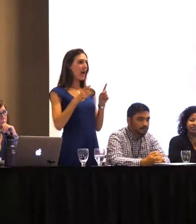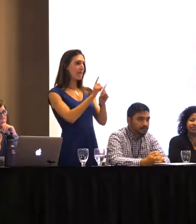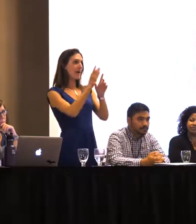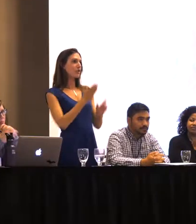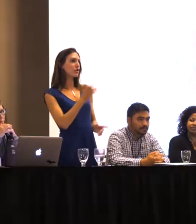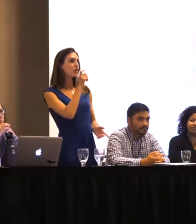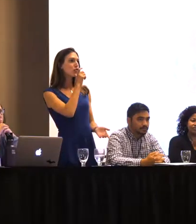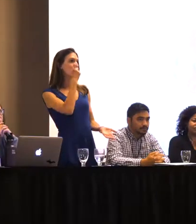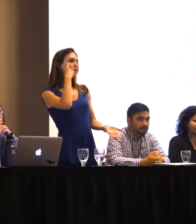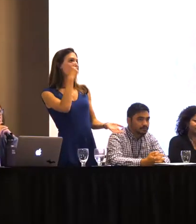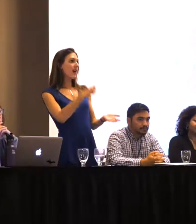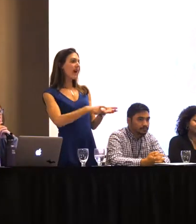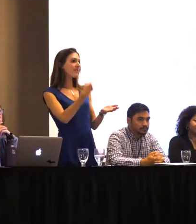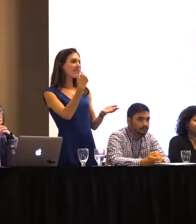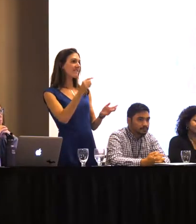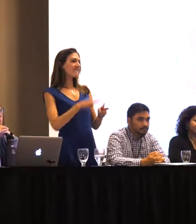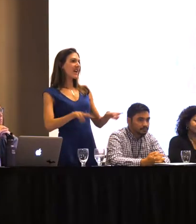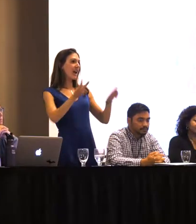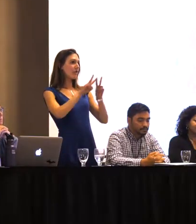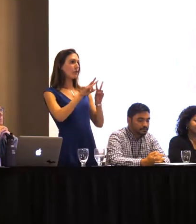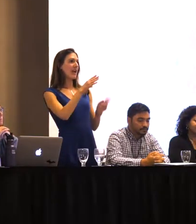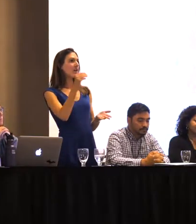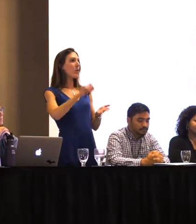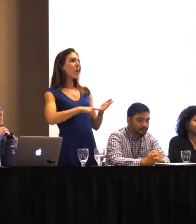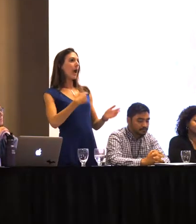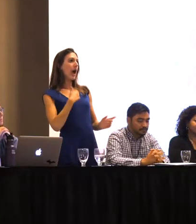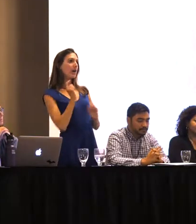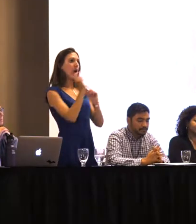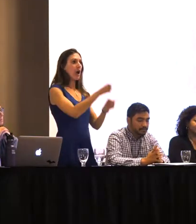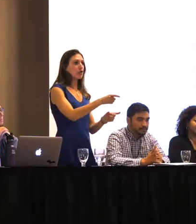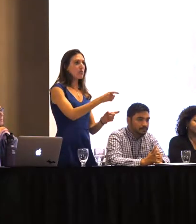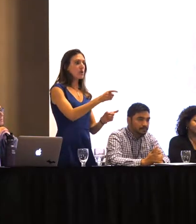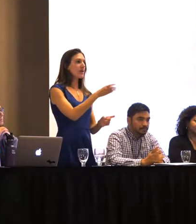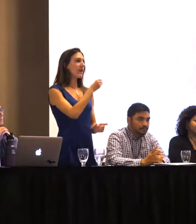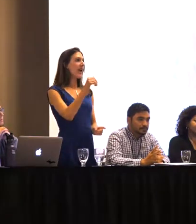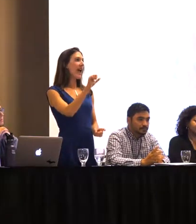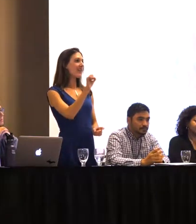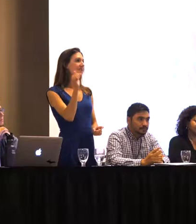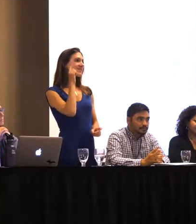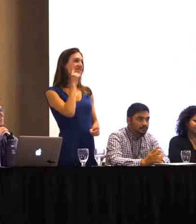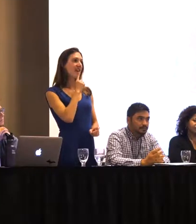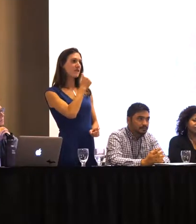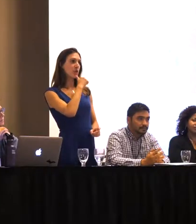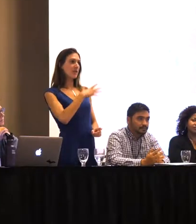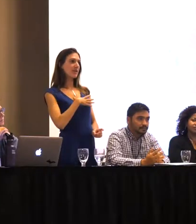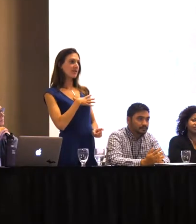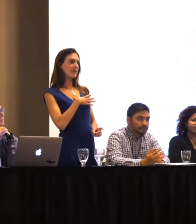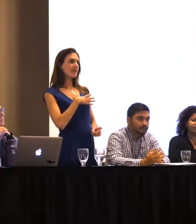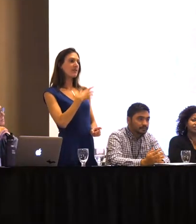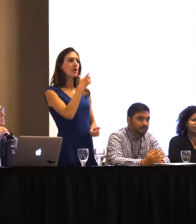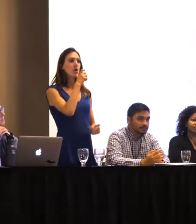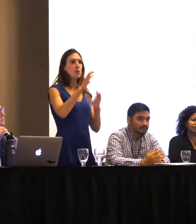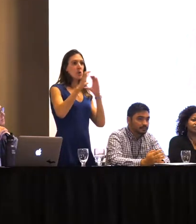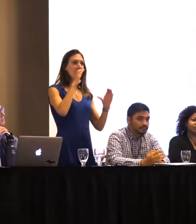I have had mentors who recognized the value of what I could contribute as a Deaf woman who